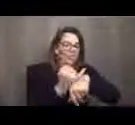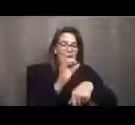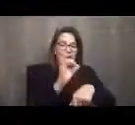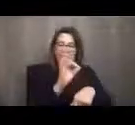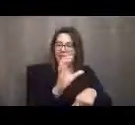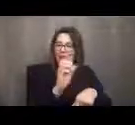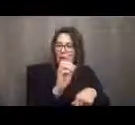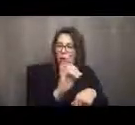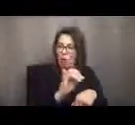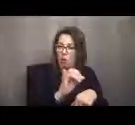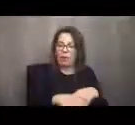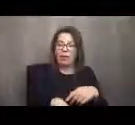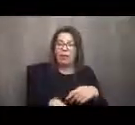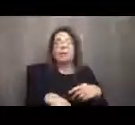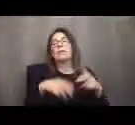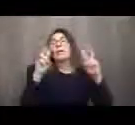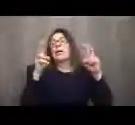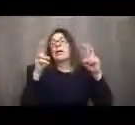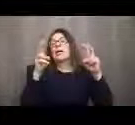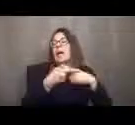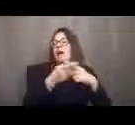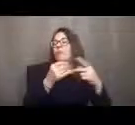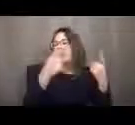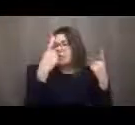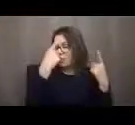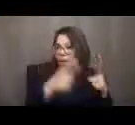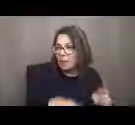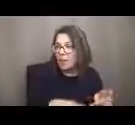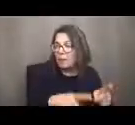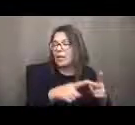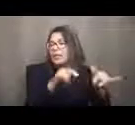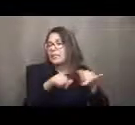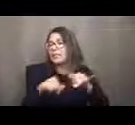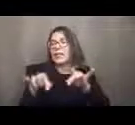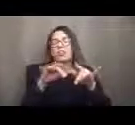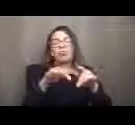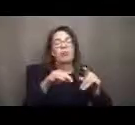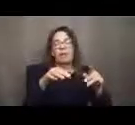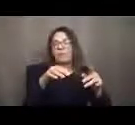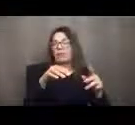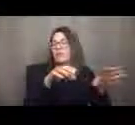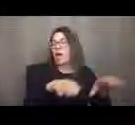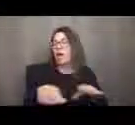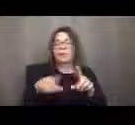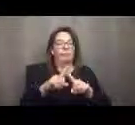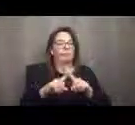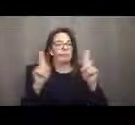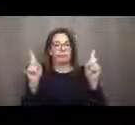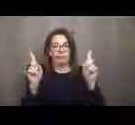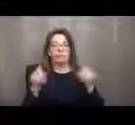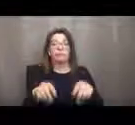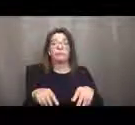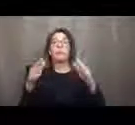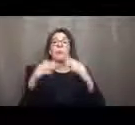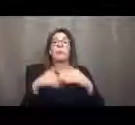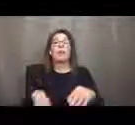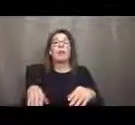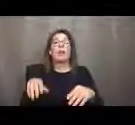or conflict of commitment or standards of conduct. The objectivity of research is of paramount importance